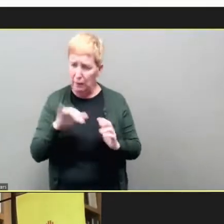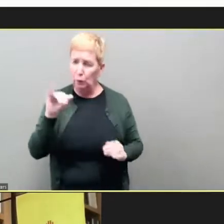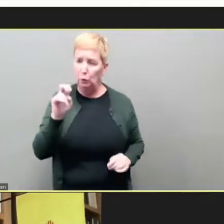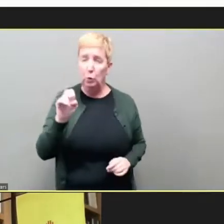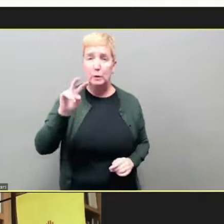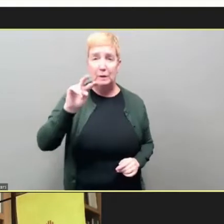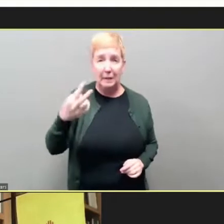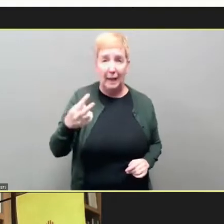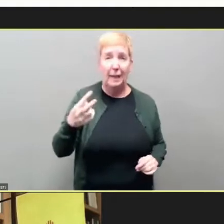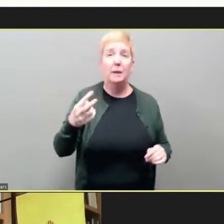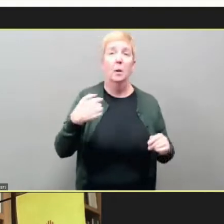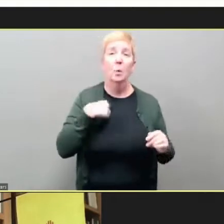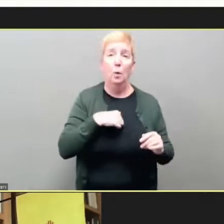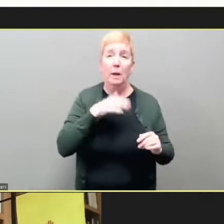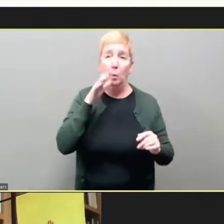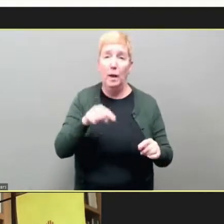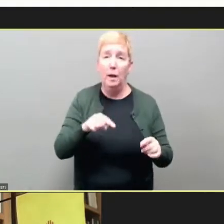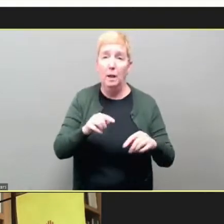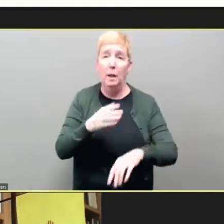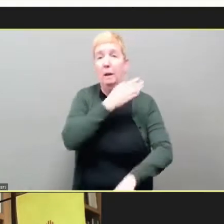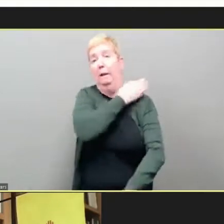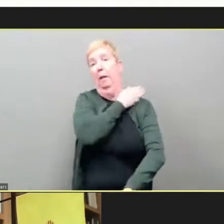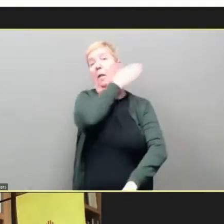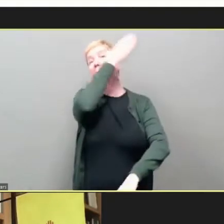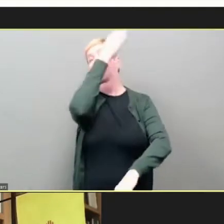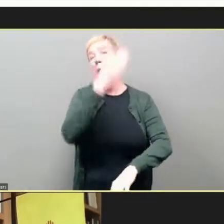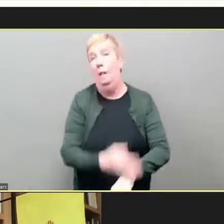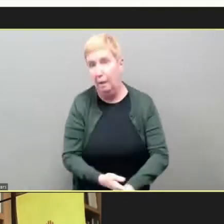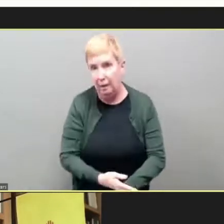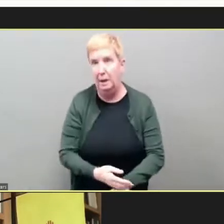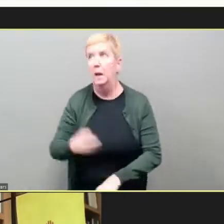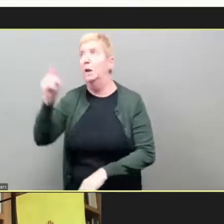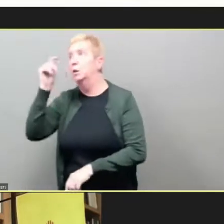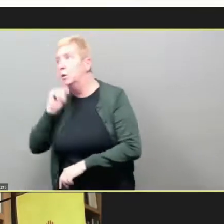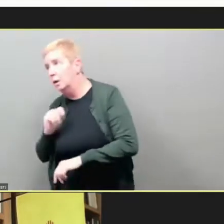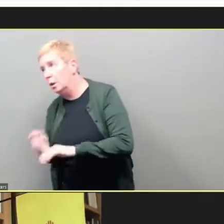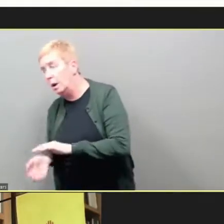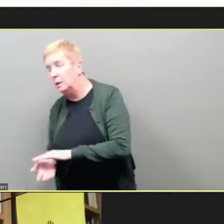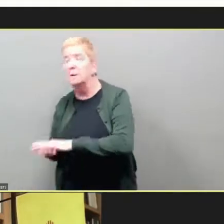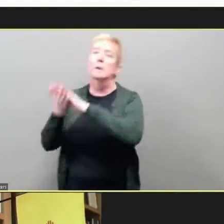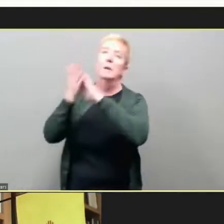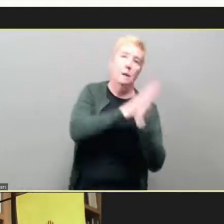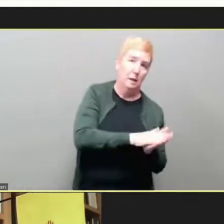step back with many, many counties and all likelihood dipping back into at